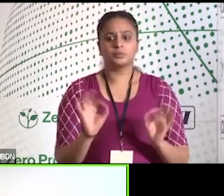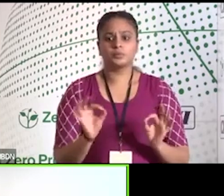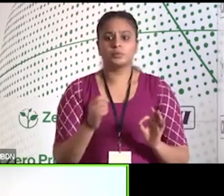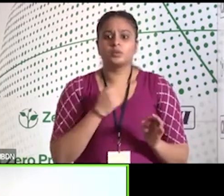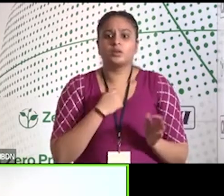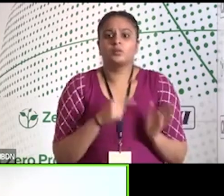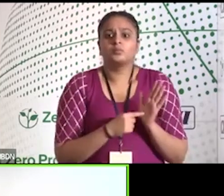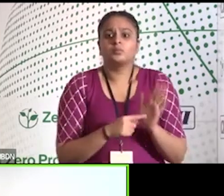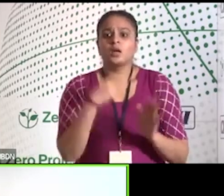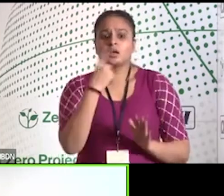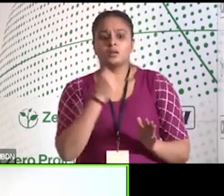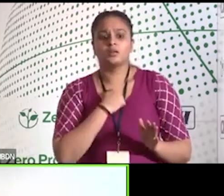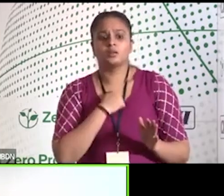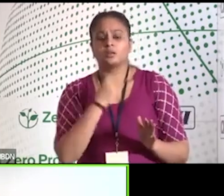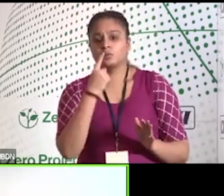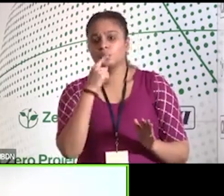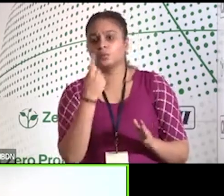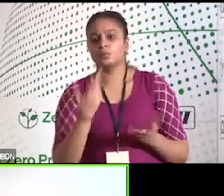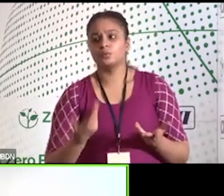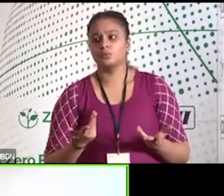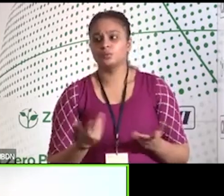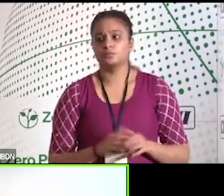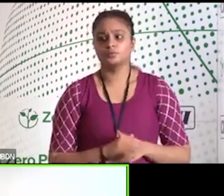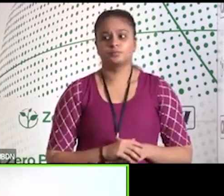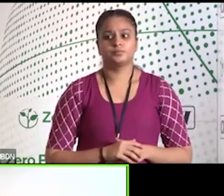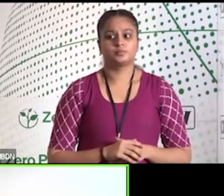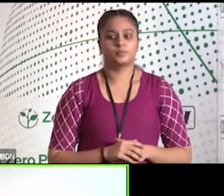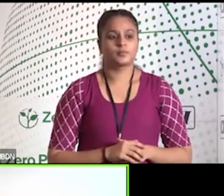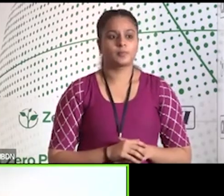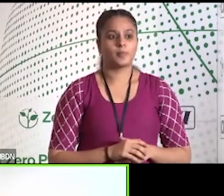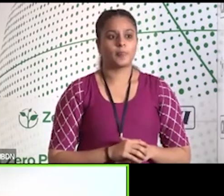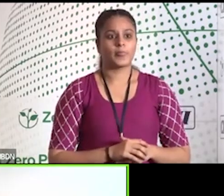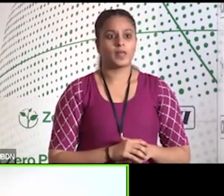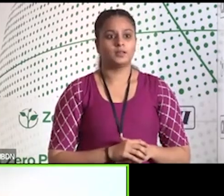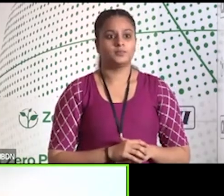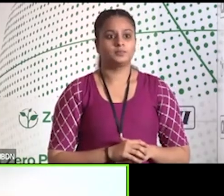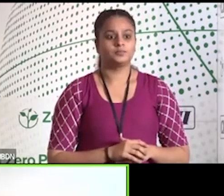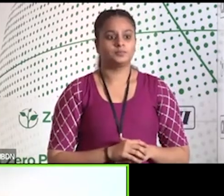I didn't had the the support which could understand me